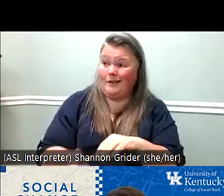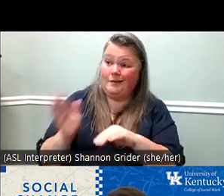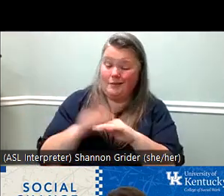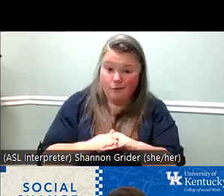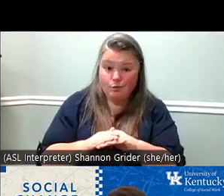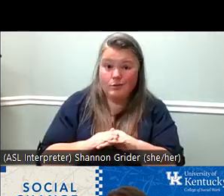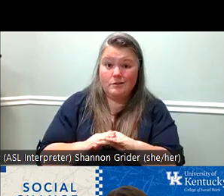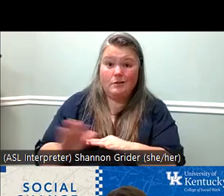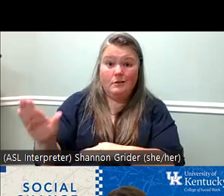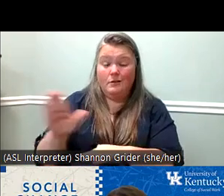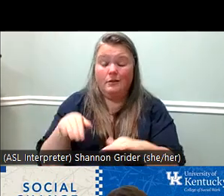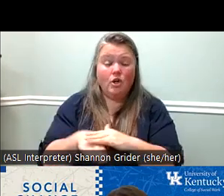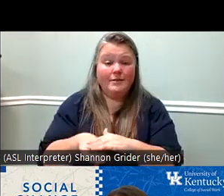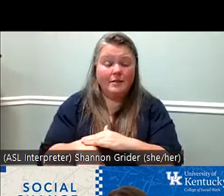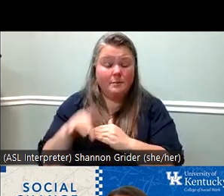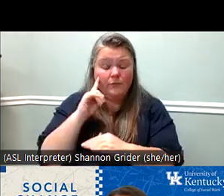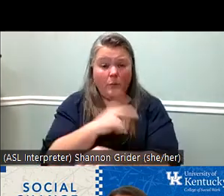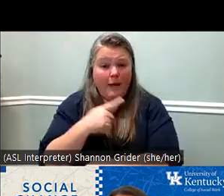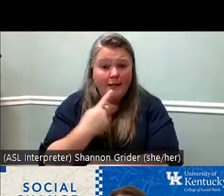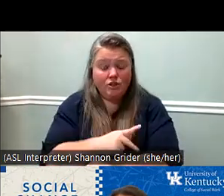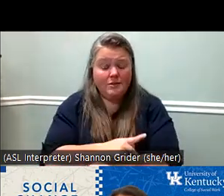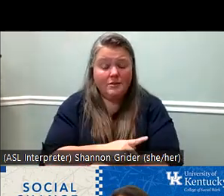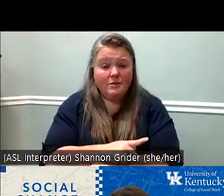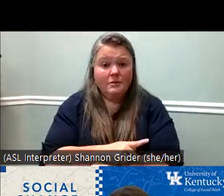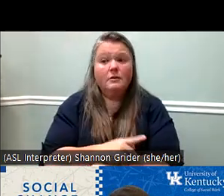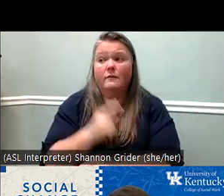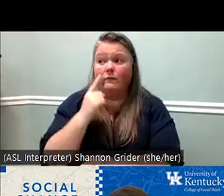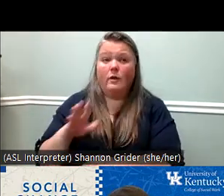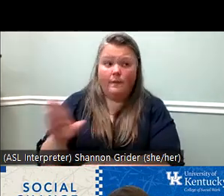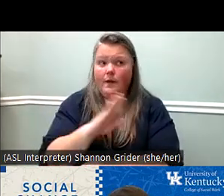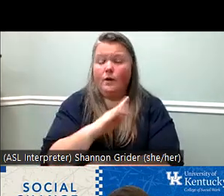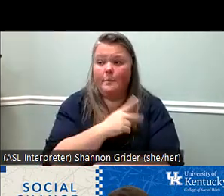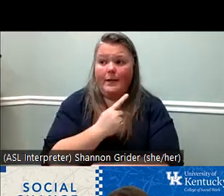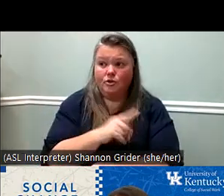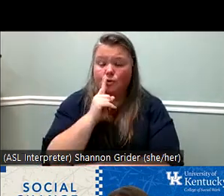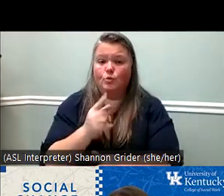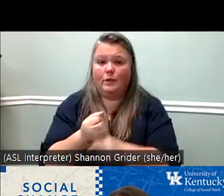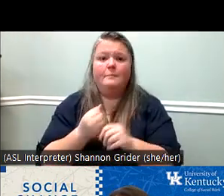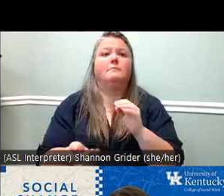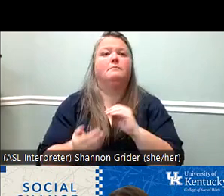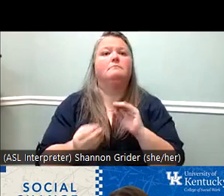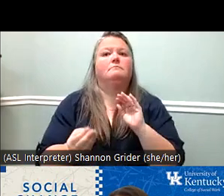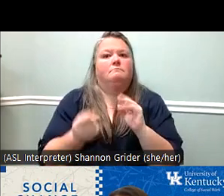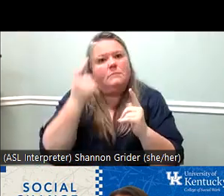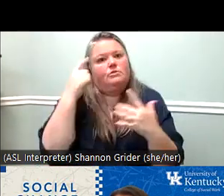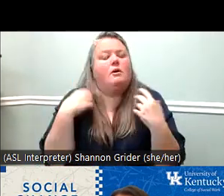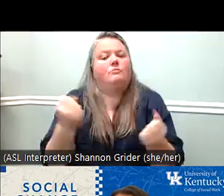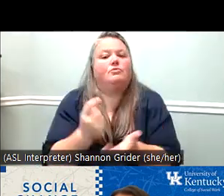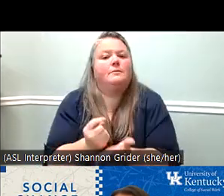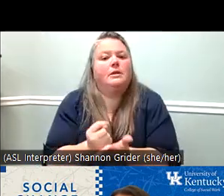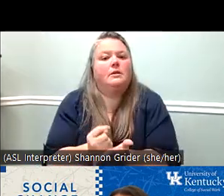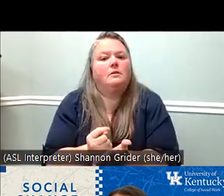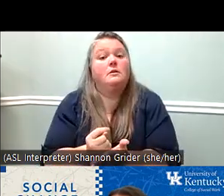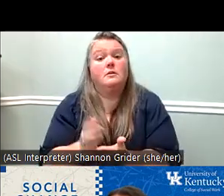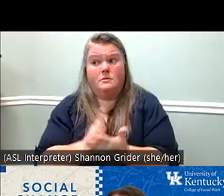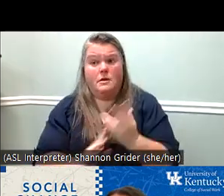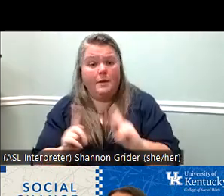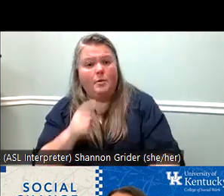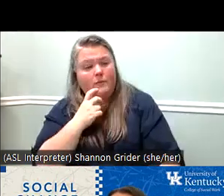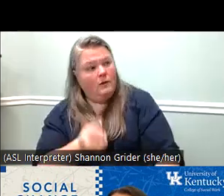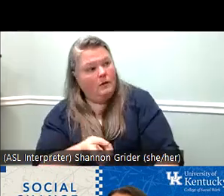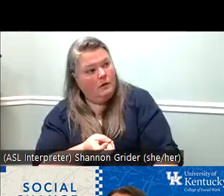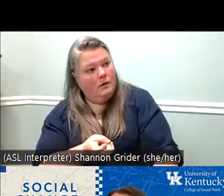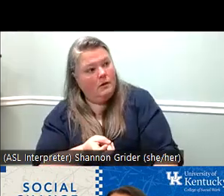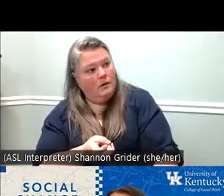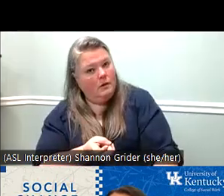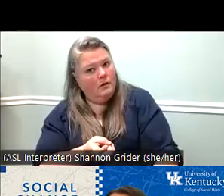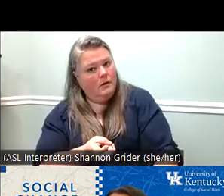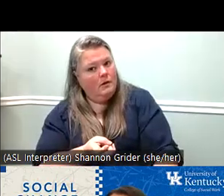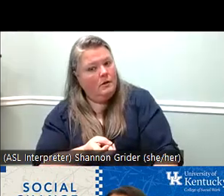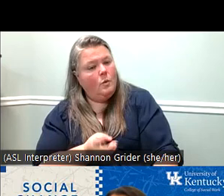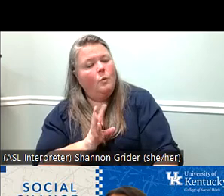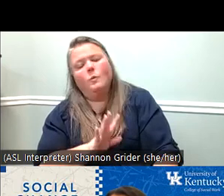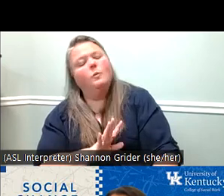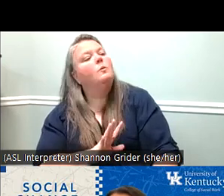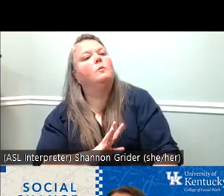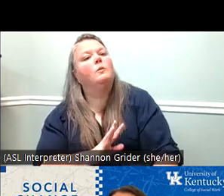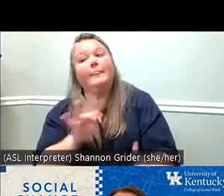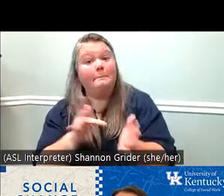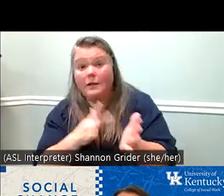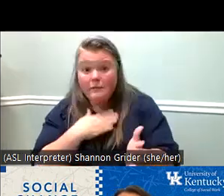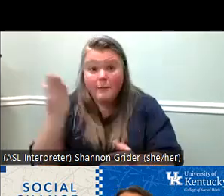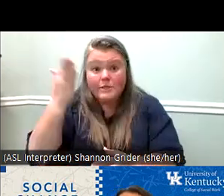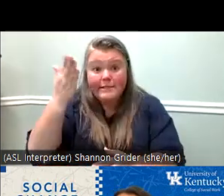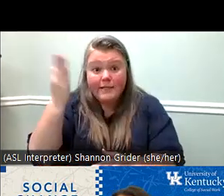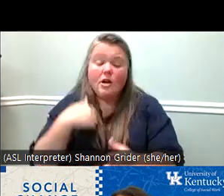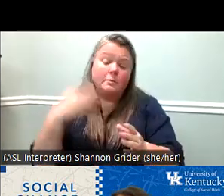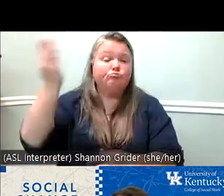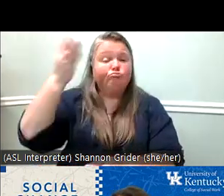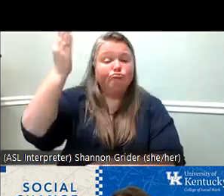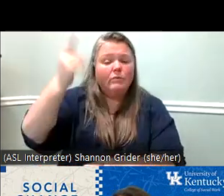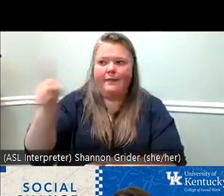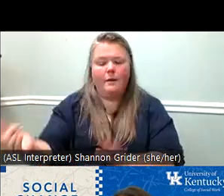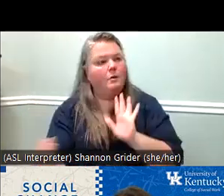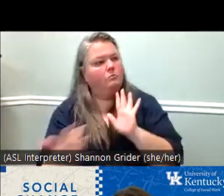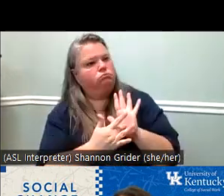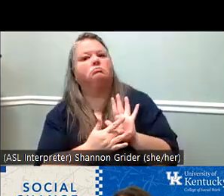DIFFERENT CONFERENCES IN TENNESSEE, IN KENTUCKY, ACROSS THE NATION, AND IT'S BEEN REALLY INTERESTING AS WE HAVE TALKED TO OTHER AUDIOLOGISTS THAT WHEN I SHARE WITH